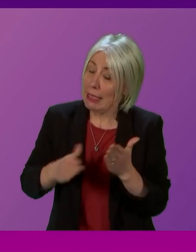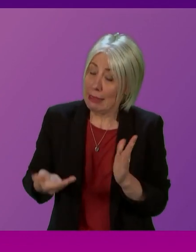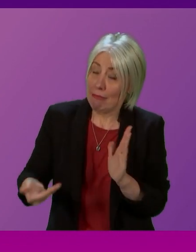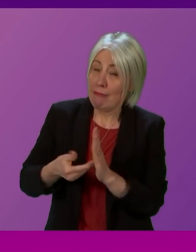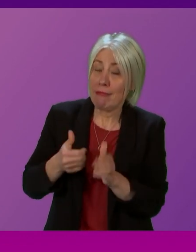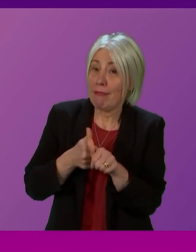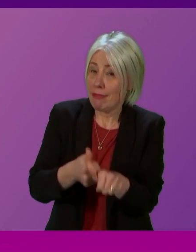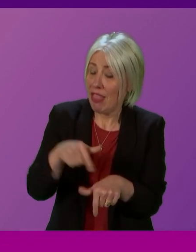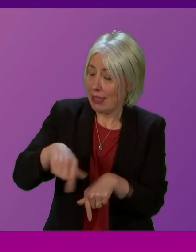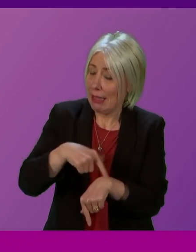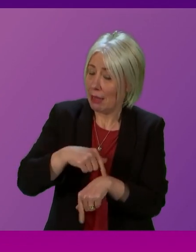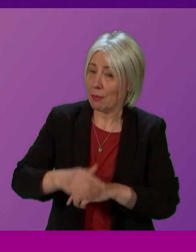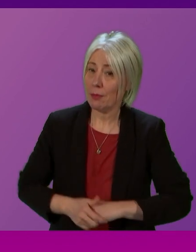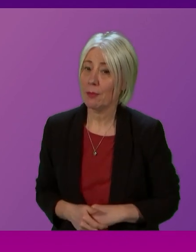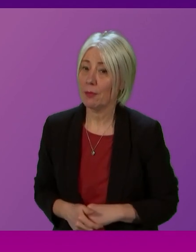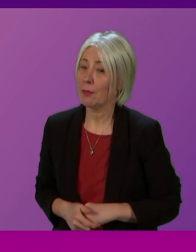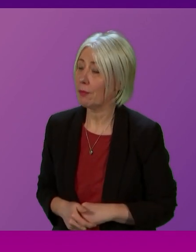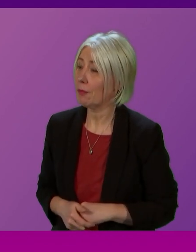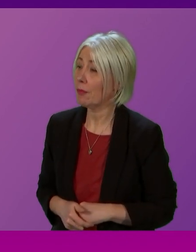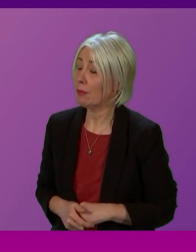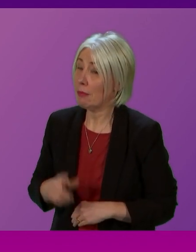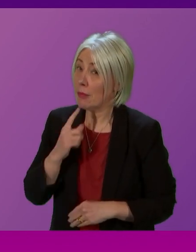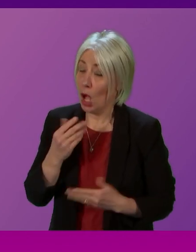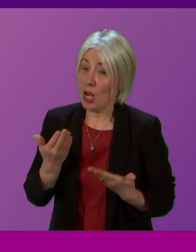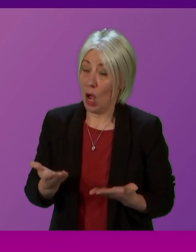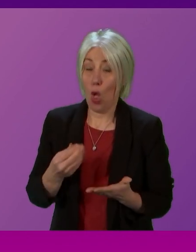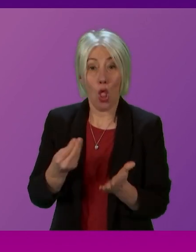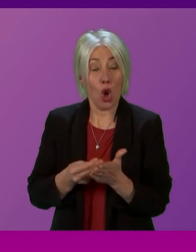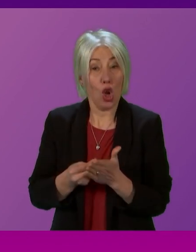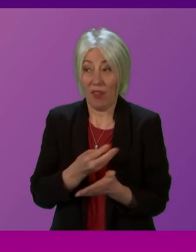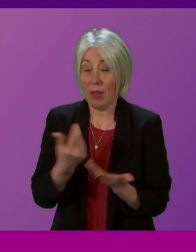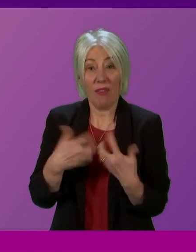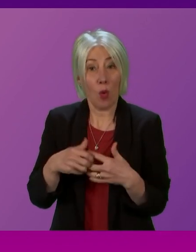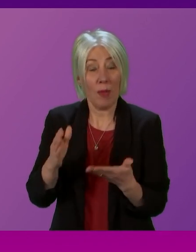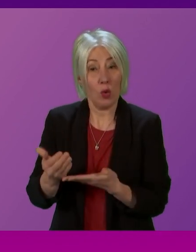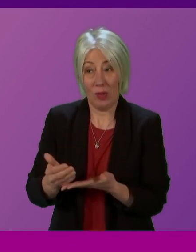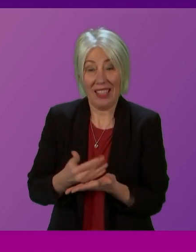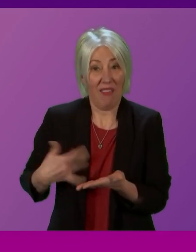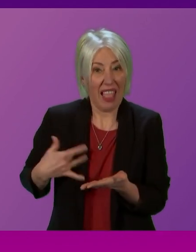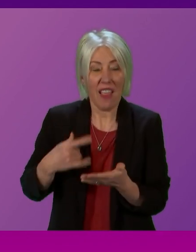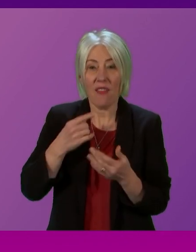Given that the cost of running life-saving equipment, such as a ventilator, can reach